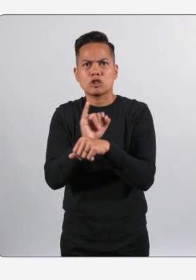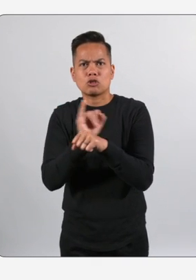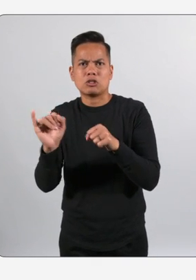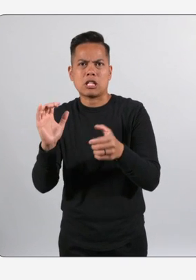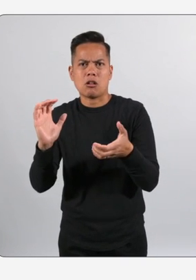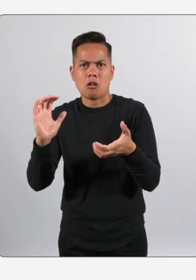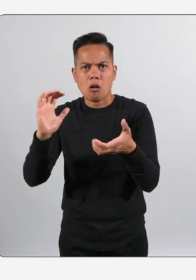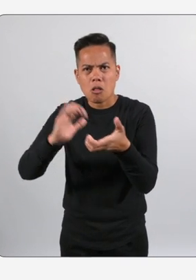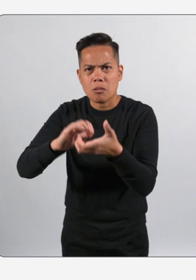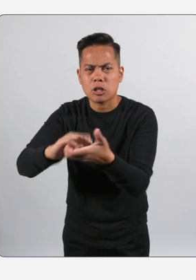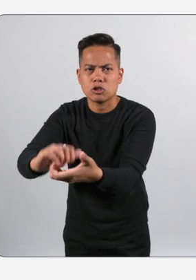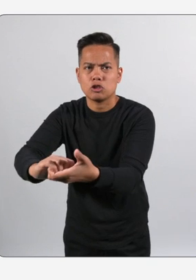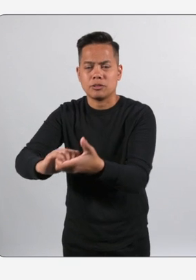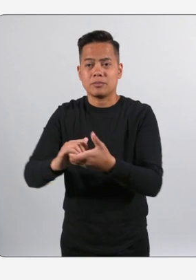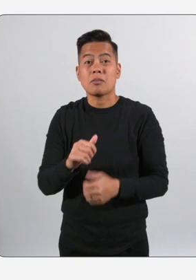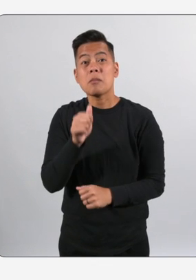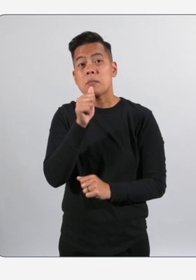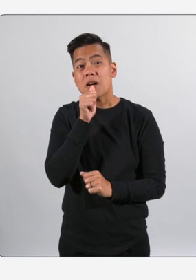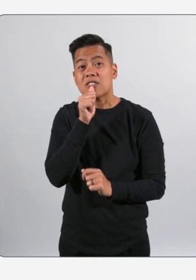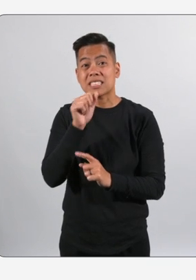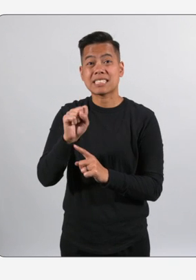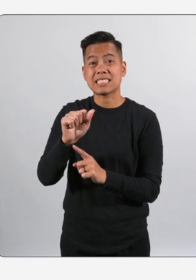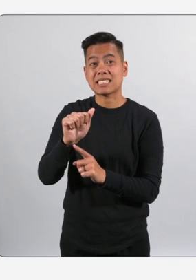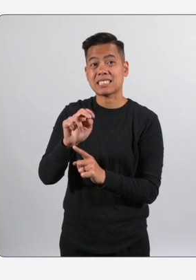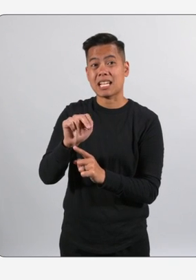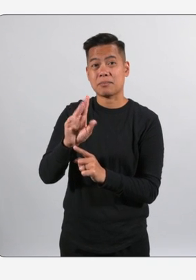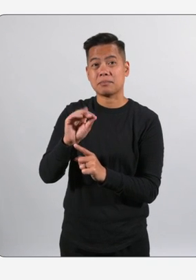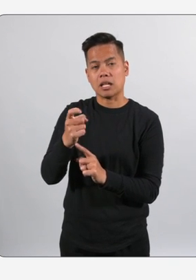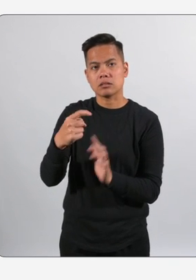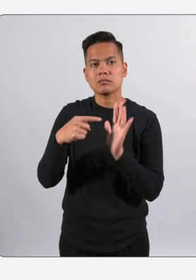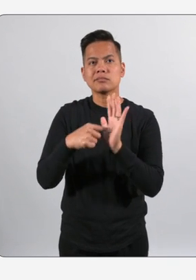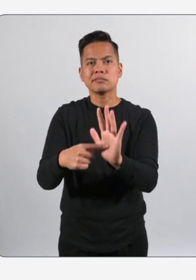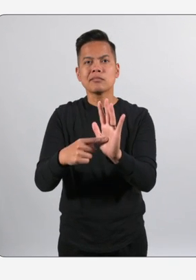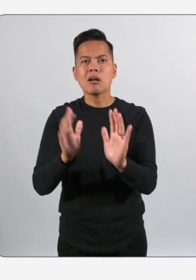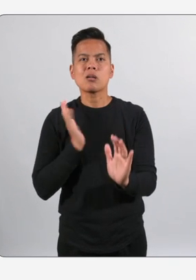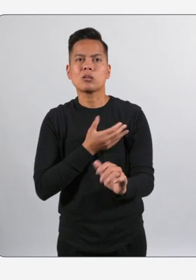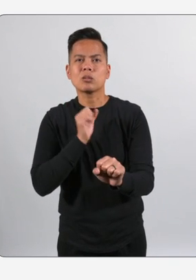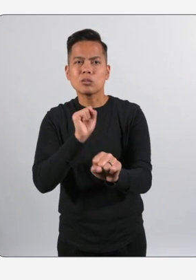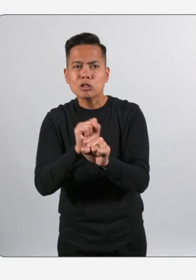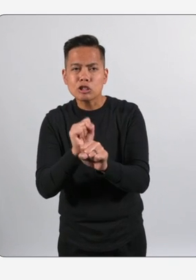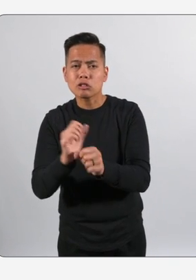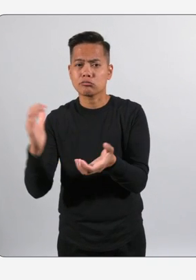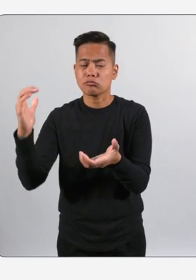The Privacy Sandbox is an example of our work with industry partners on